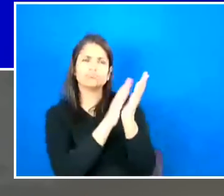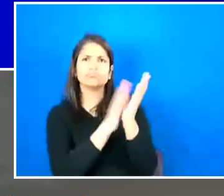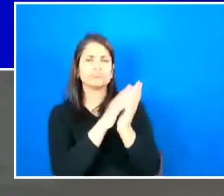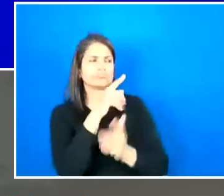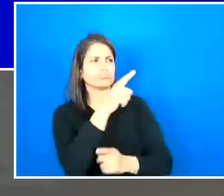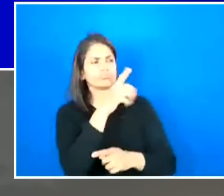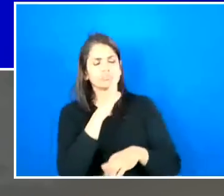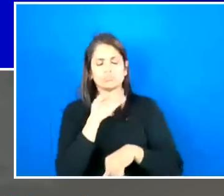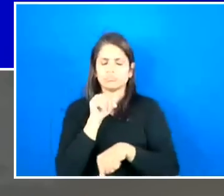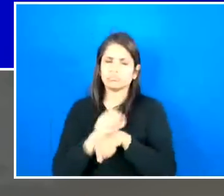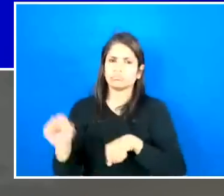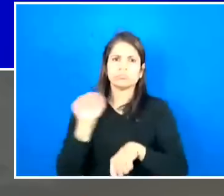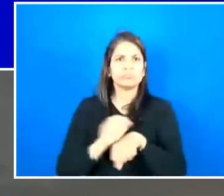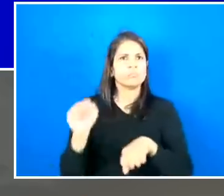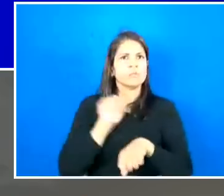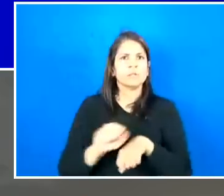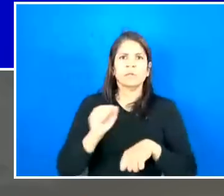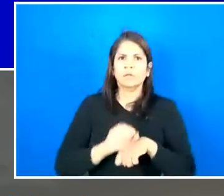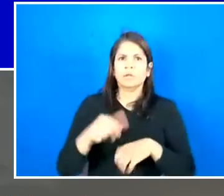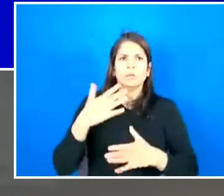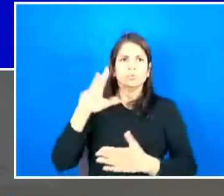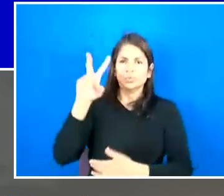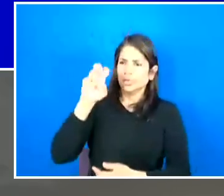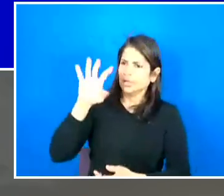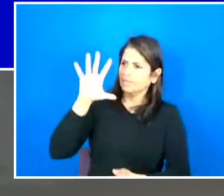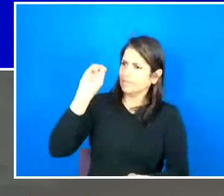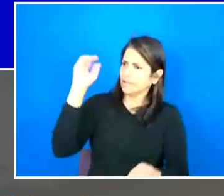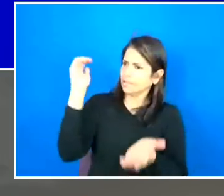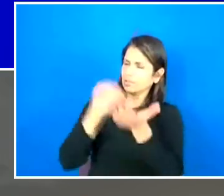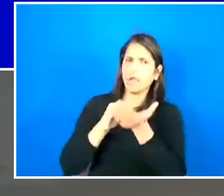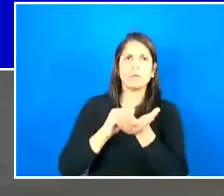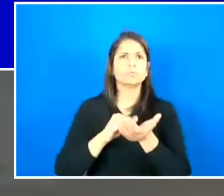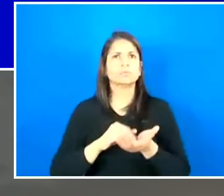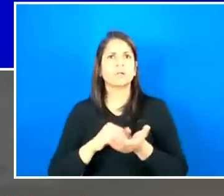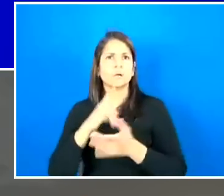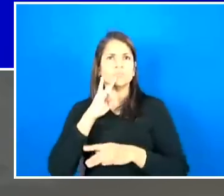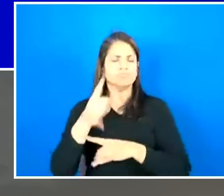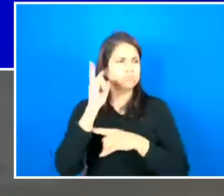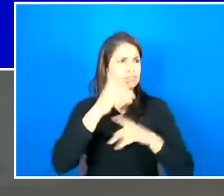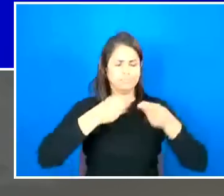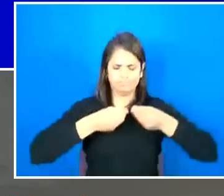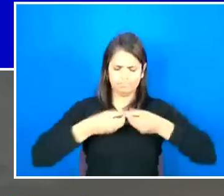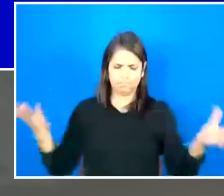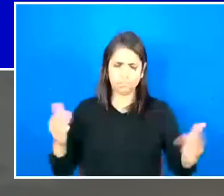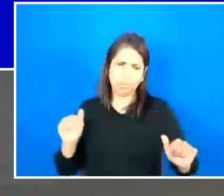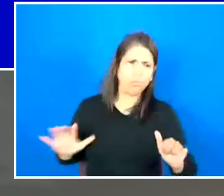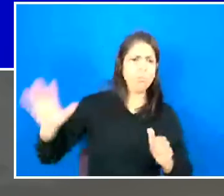THE PRIVATE CSET ORI WS,EE'R APPROACHING A QUARTER MLILIO N KIDS WHO HAVE GOTTEN iPADS IN A